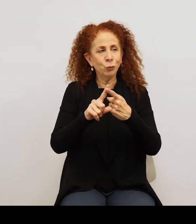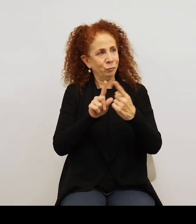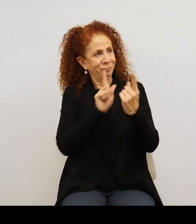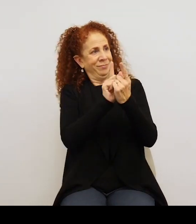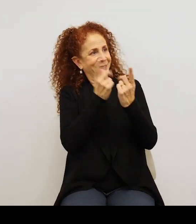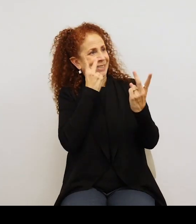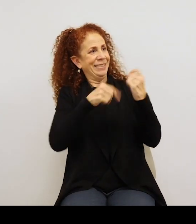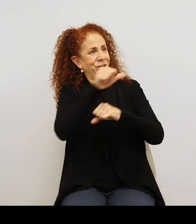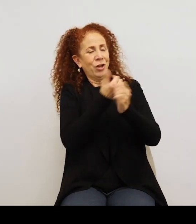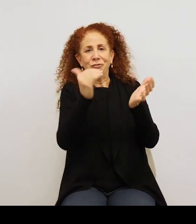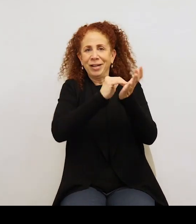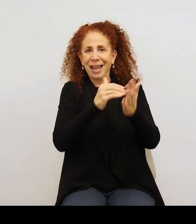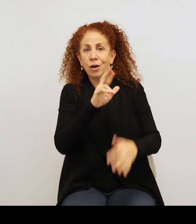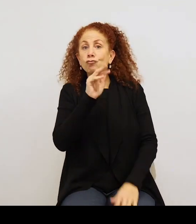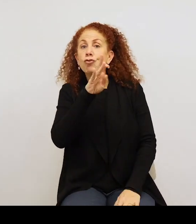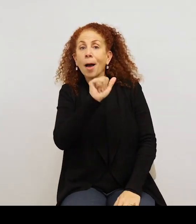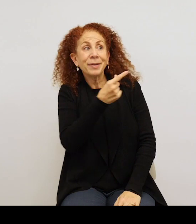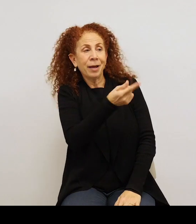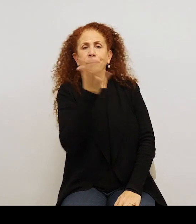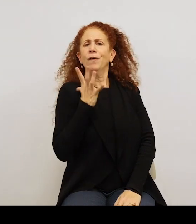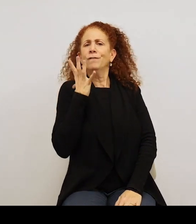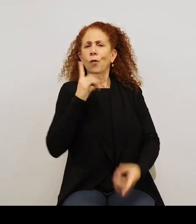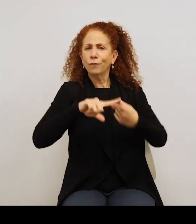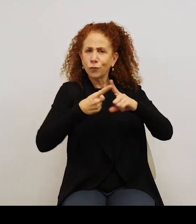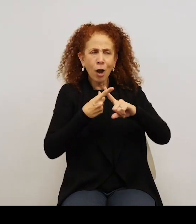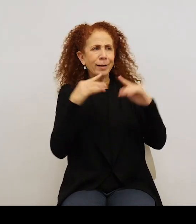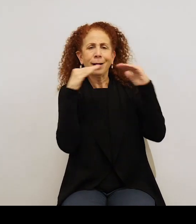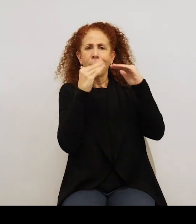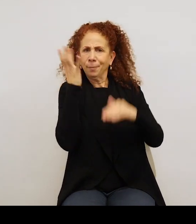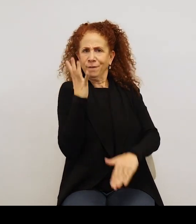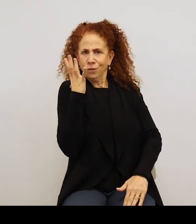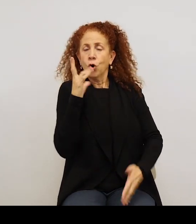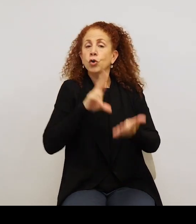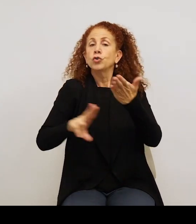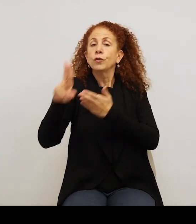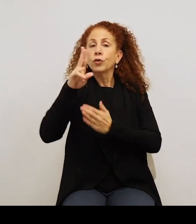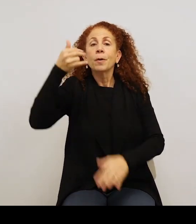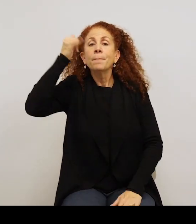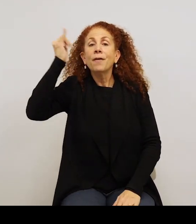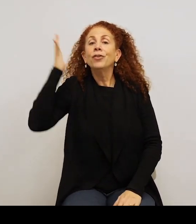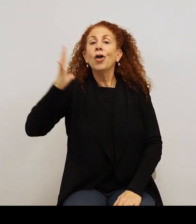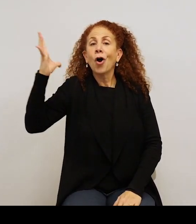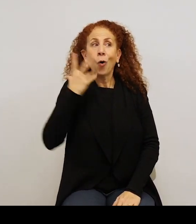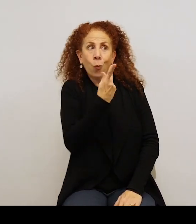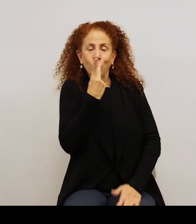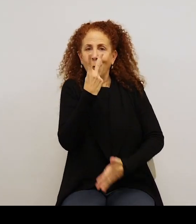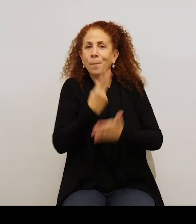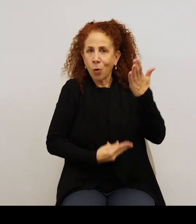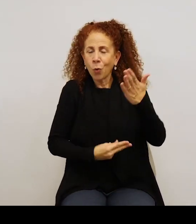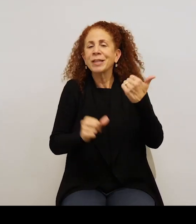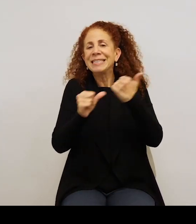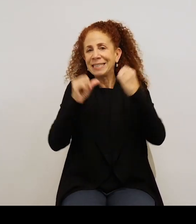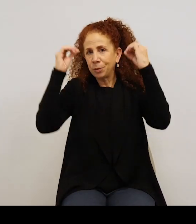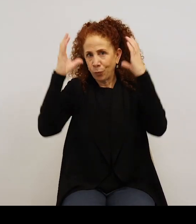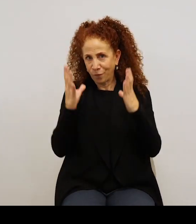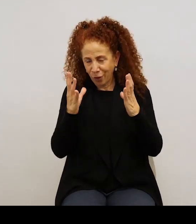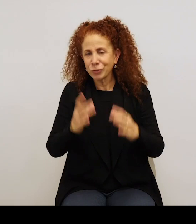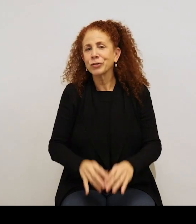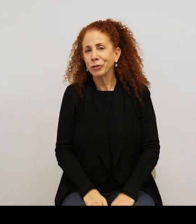[? Ramia. ?] So it's good. She was a good friend and dear colleague at the University at Buffalo where we were both assistant professors